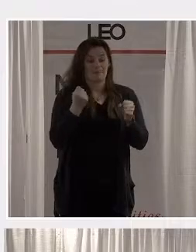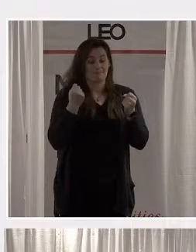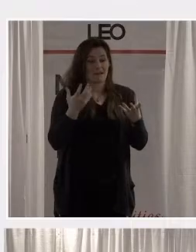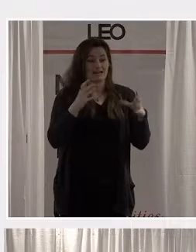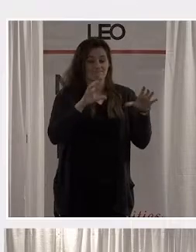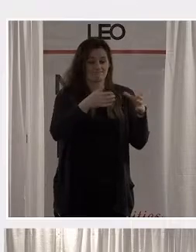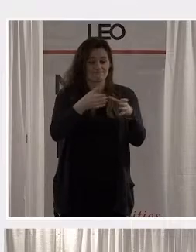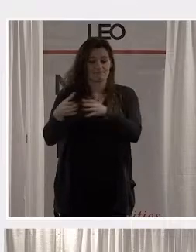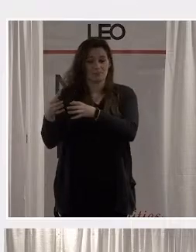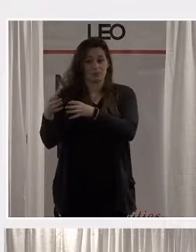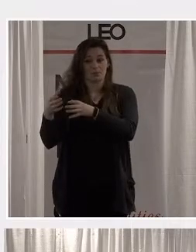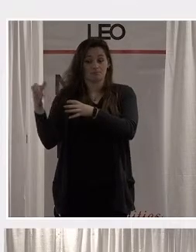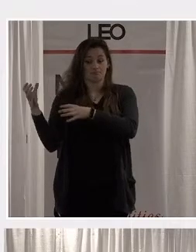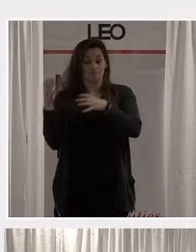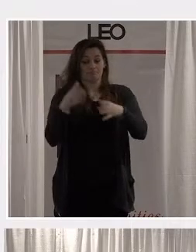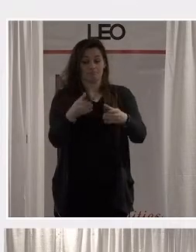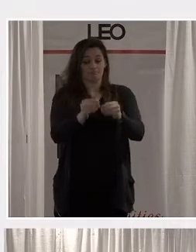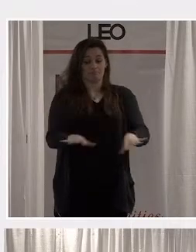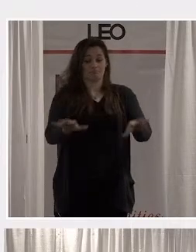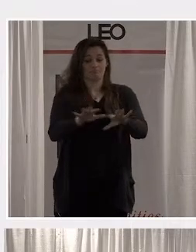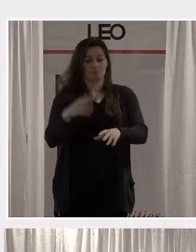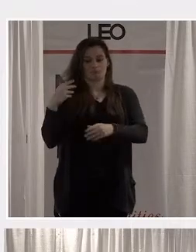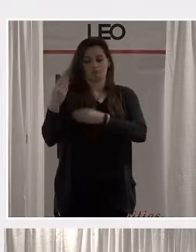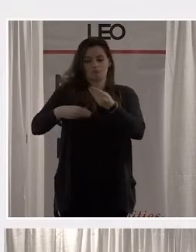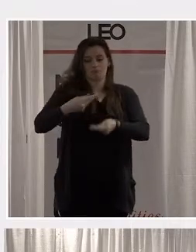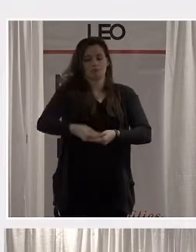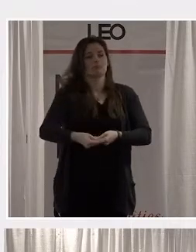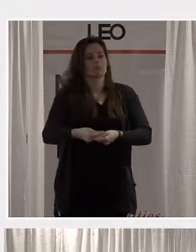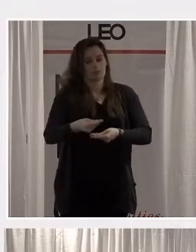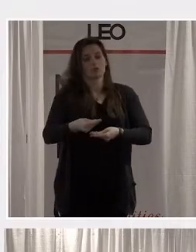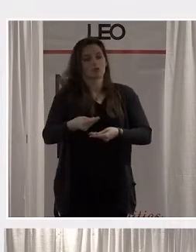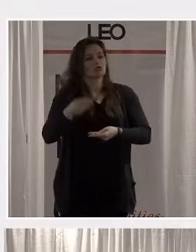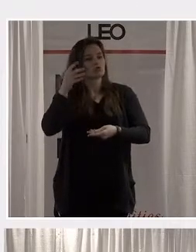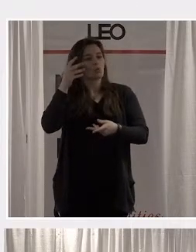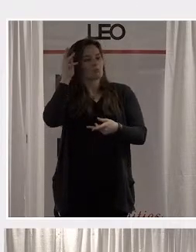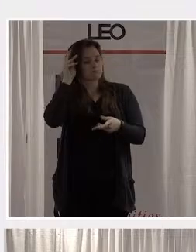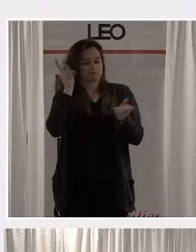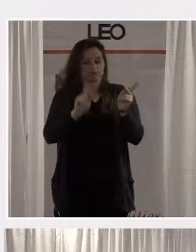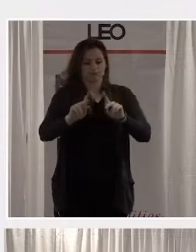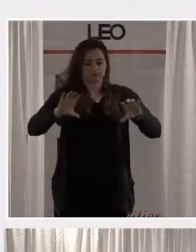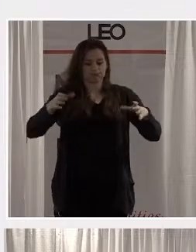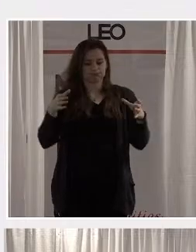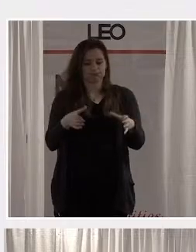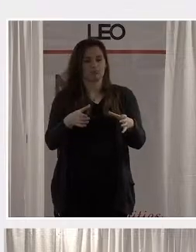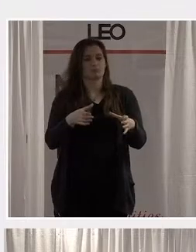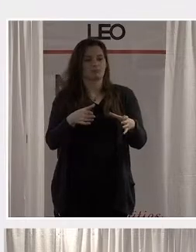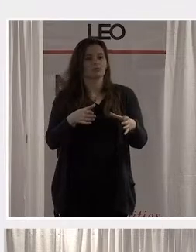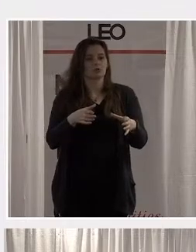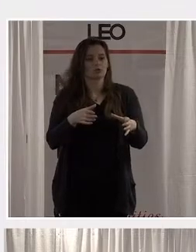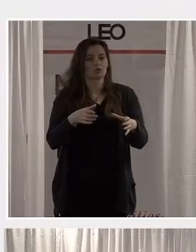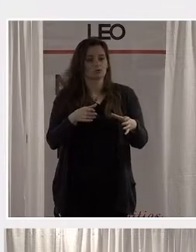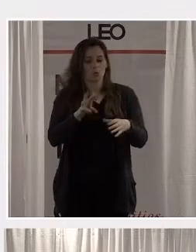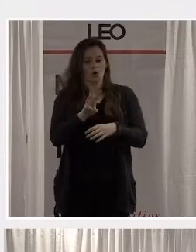AND UNCEDED TERRITORY OF THE LAND OF THE WABANAKI CONFEDERACY KNOWN AS MI'KMAQ,